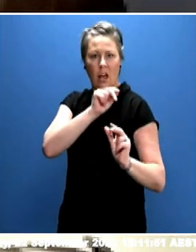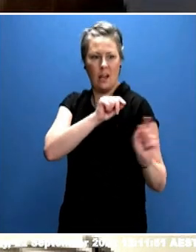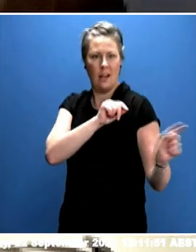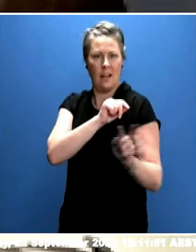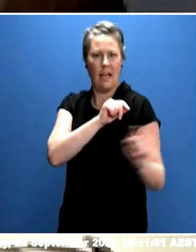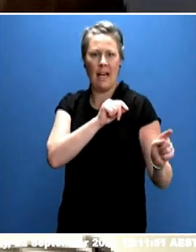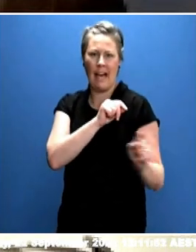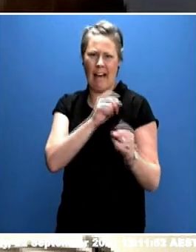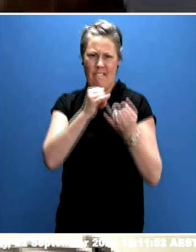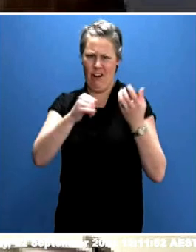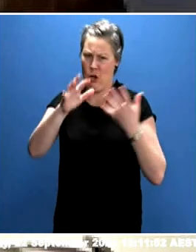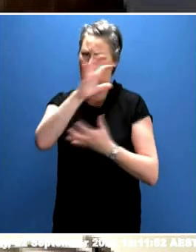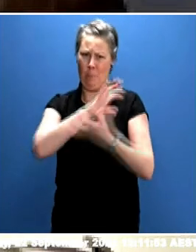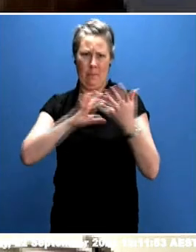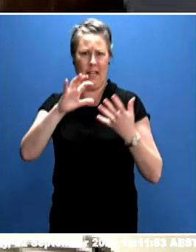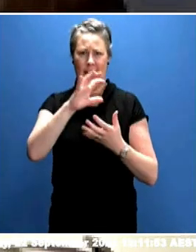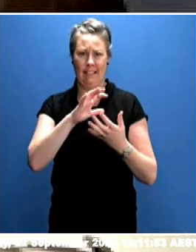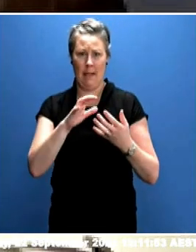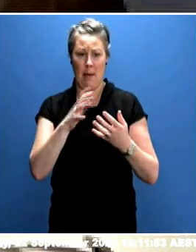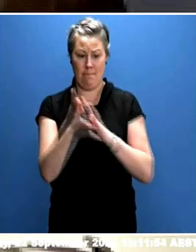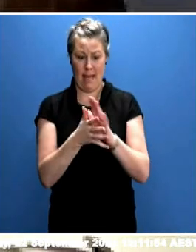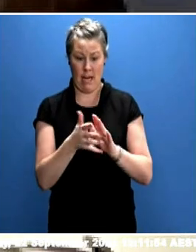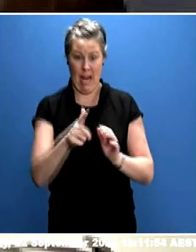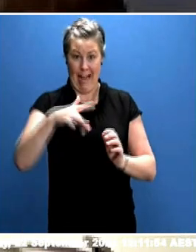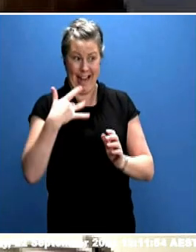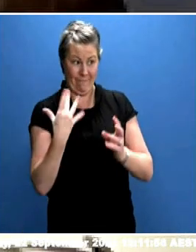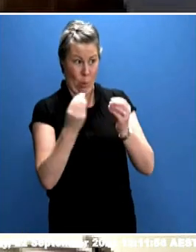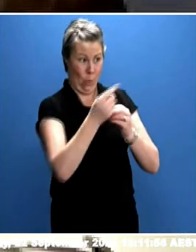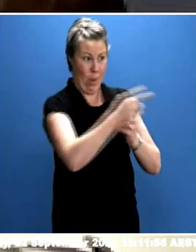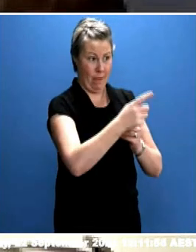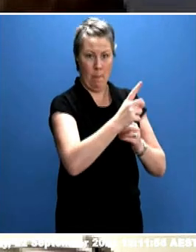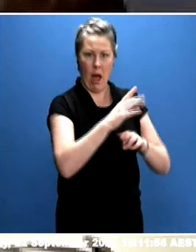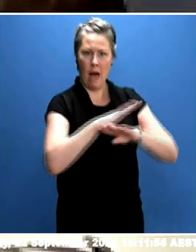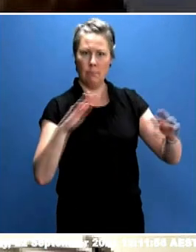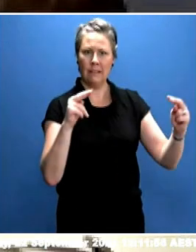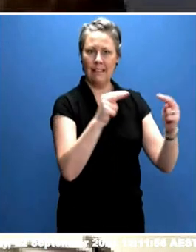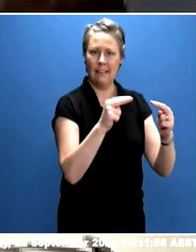in order to assist this woman to have her child back at her care,